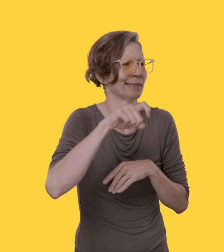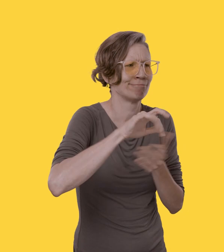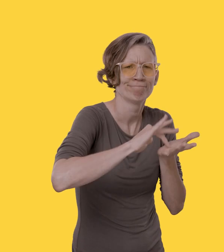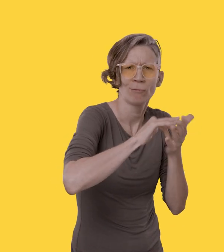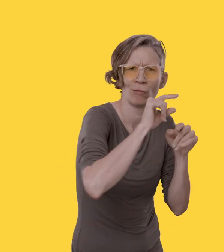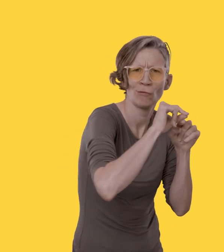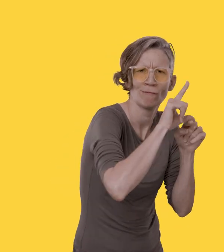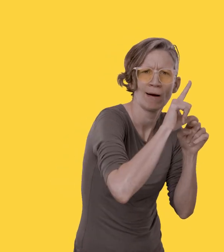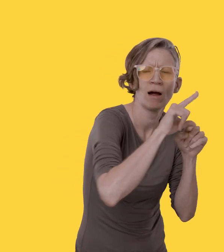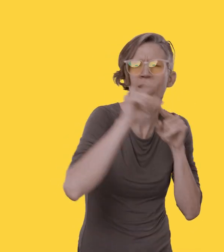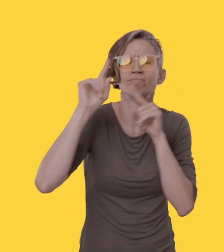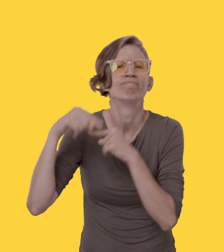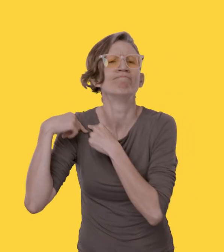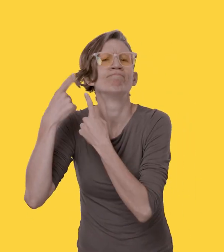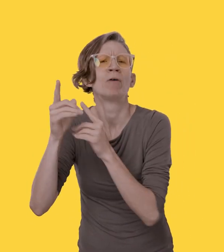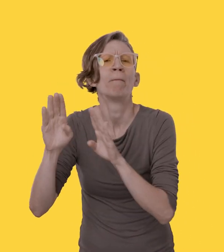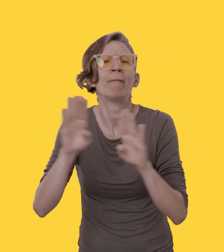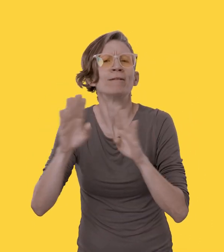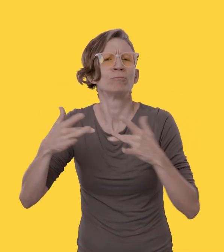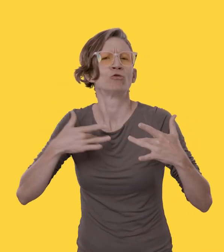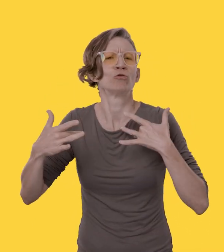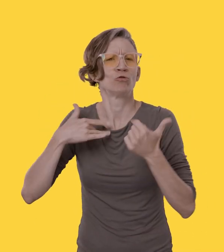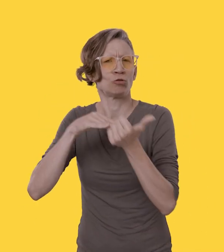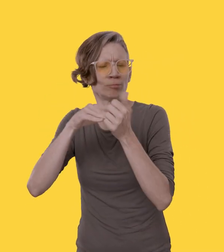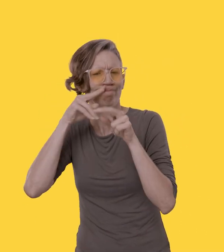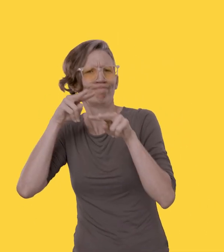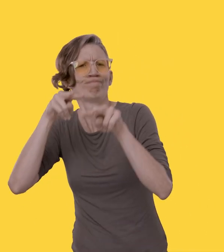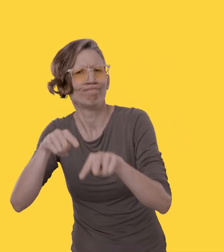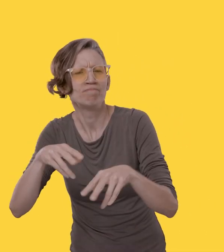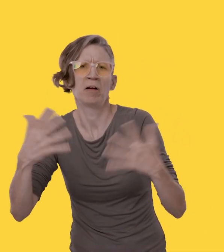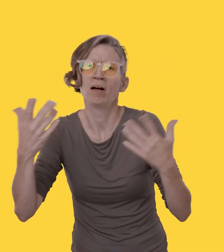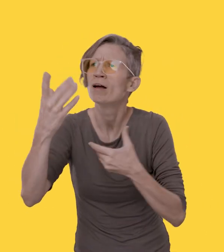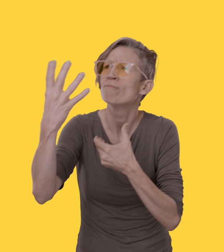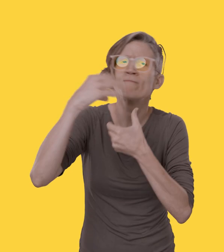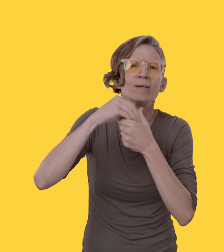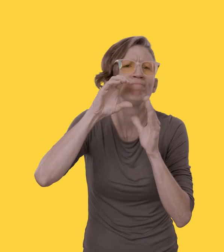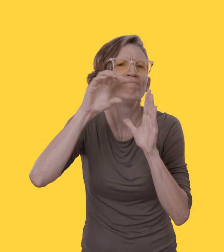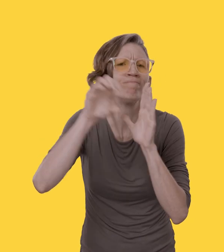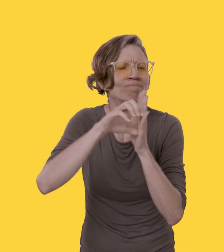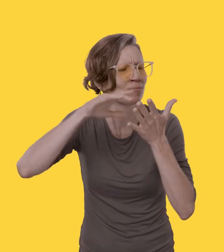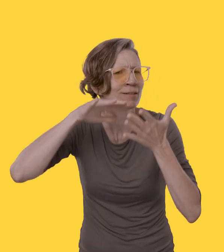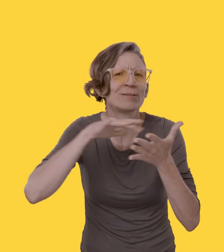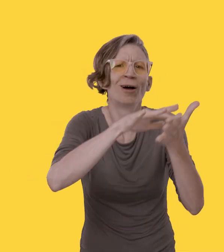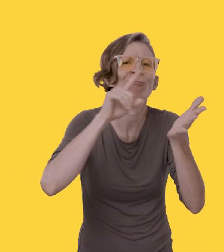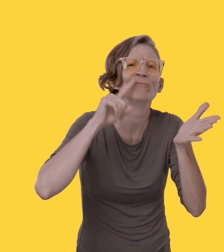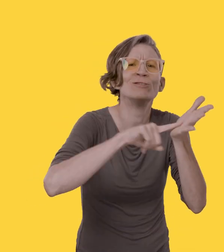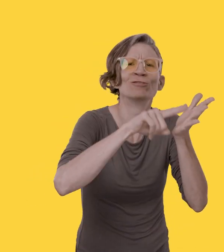a behavioral health concern that your doctor is already following. A question about an imaging study that you're trying to schedule.